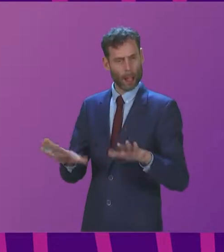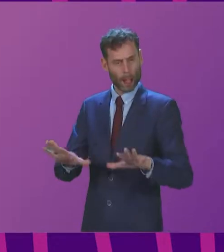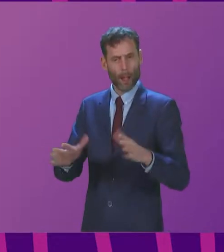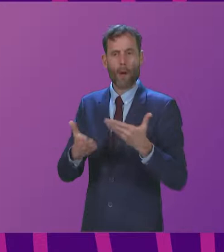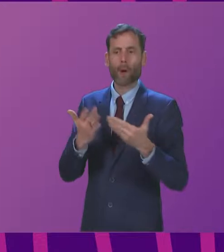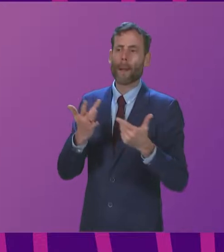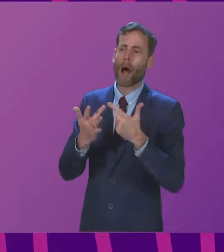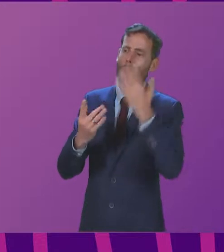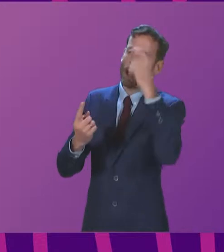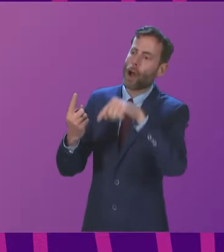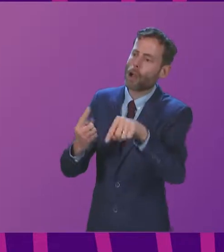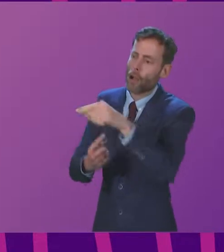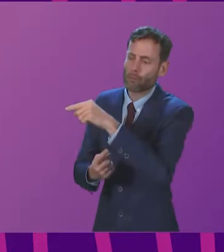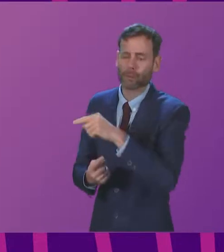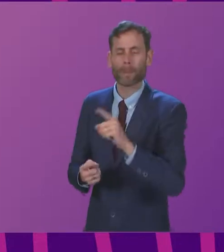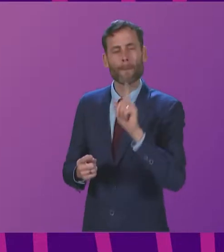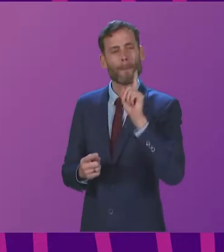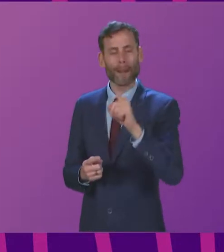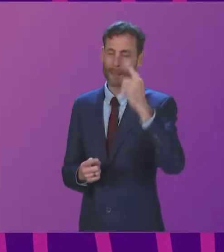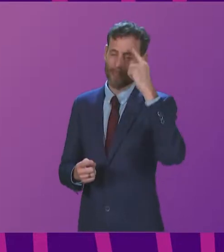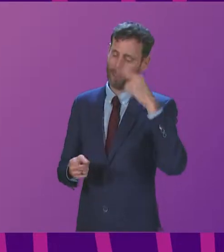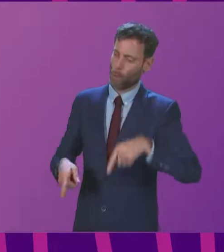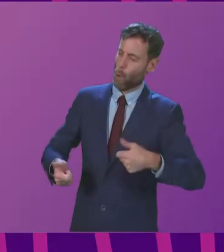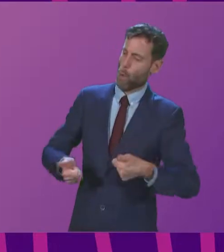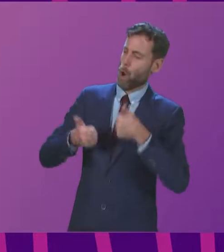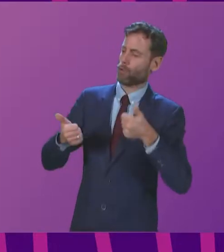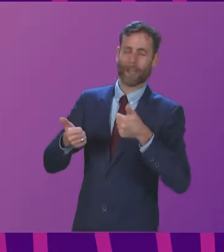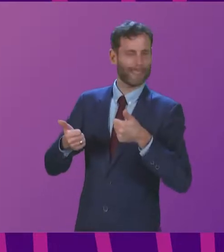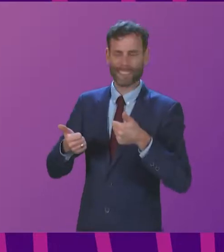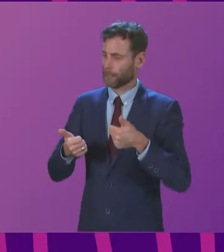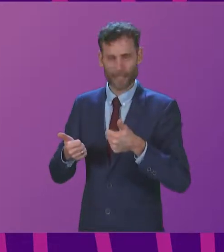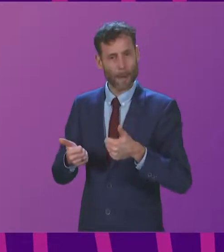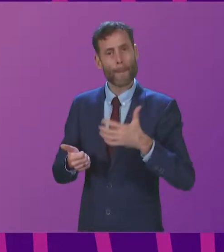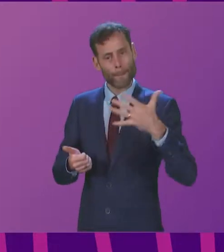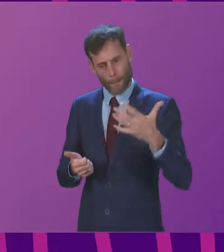to take care, and we must not allow ourselves to be lulled into a false sense of security.